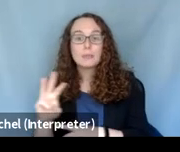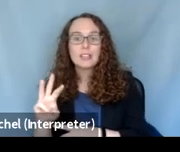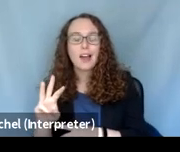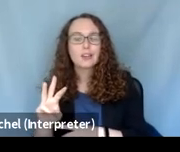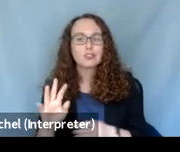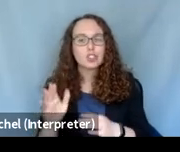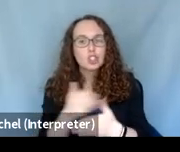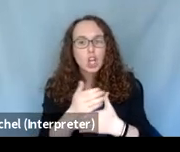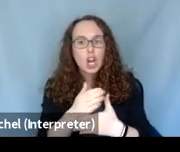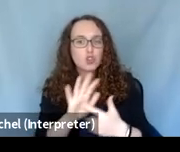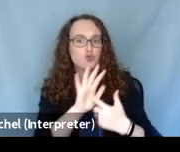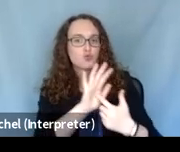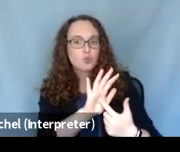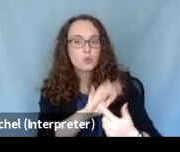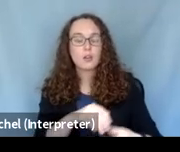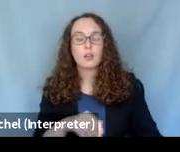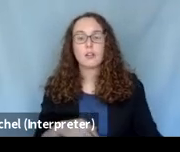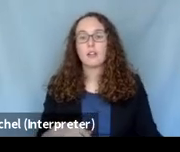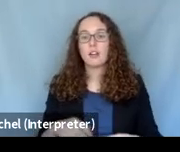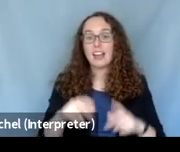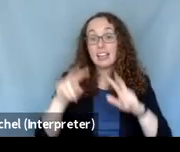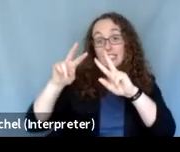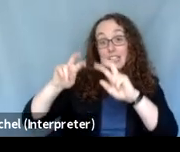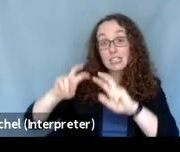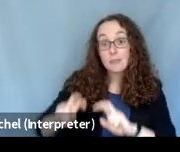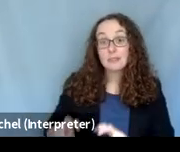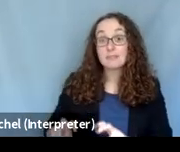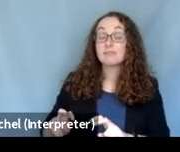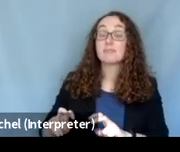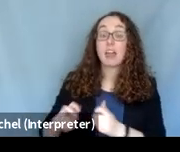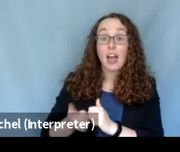the the assessments by sharing our screens, doing a screen share with